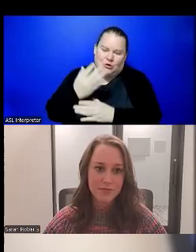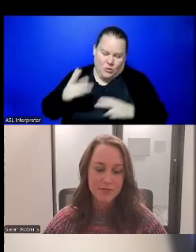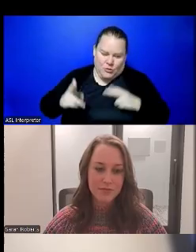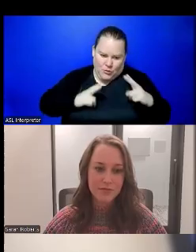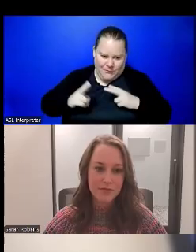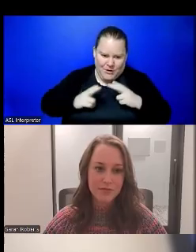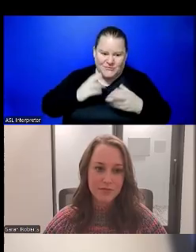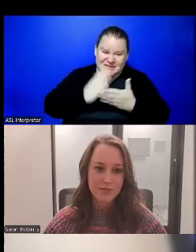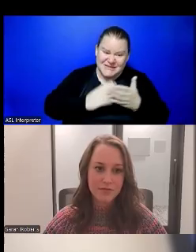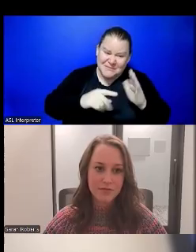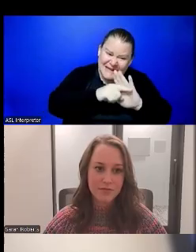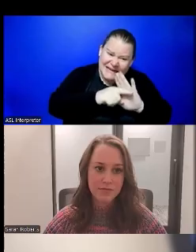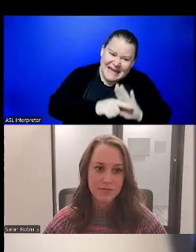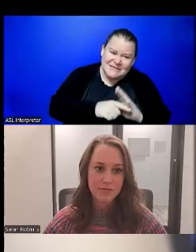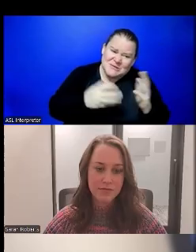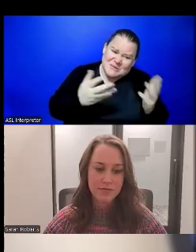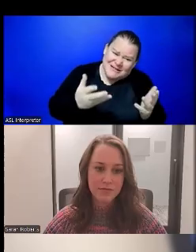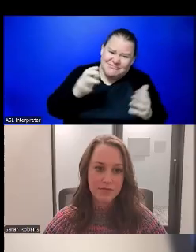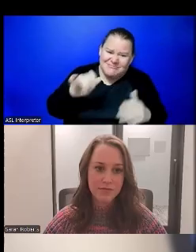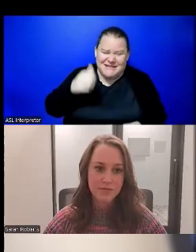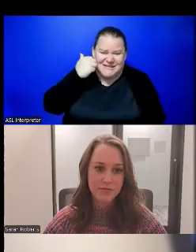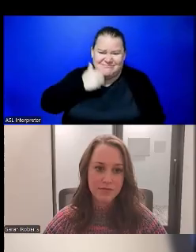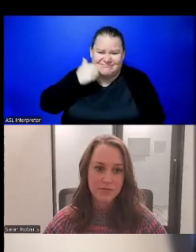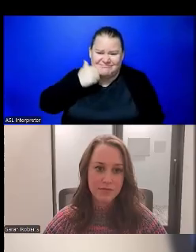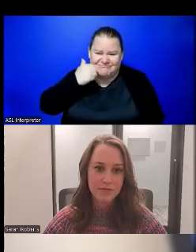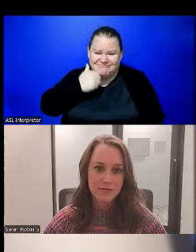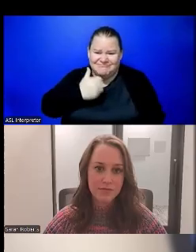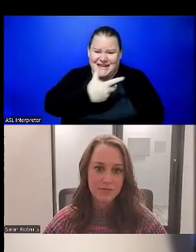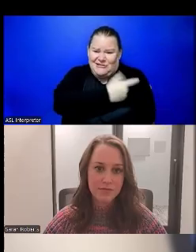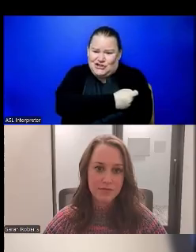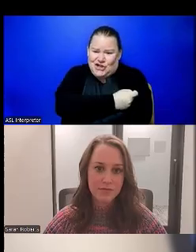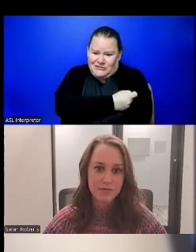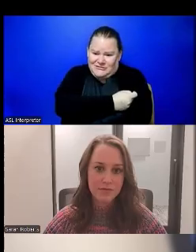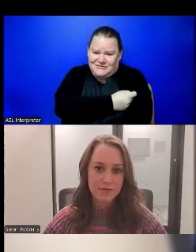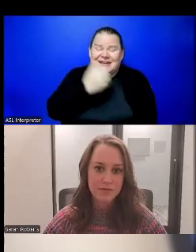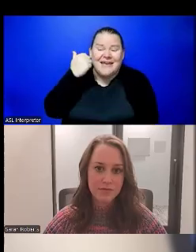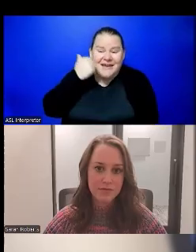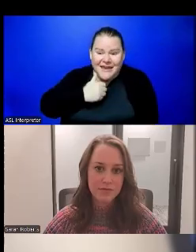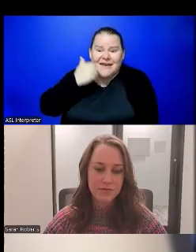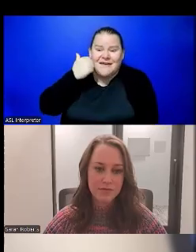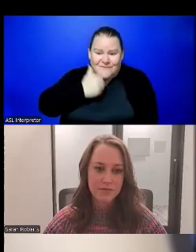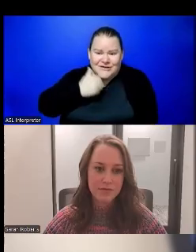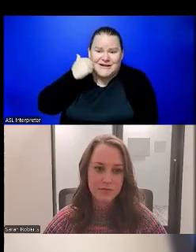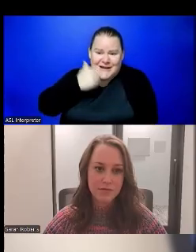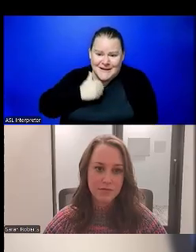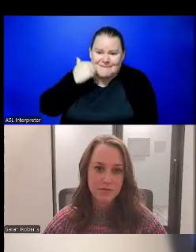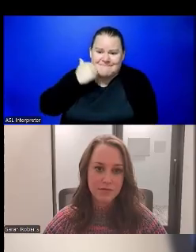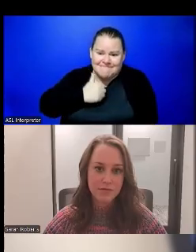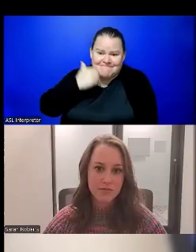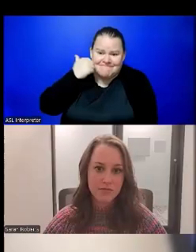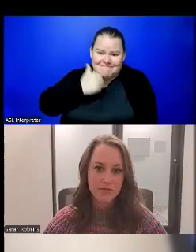well, it's a daily shot, every day, every day, every day, until